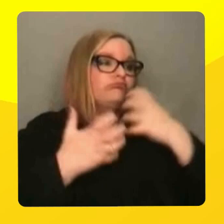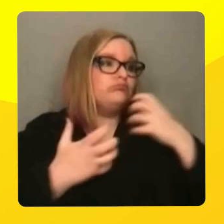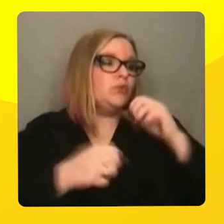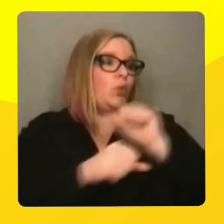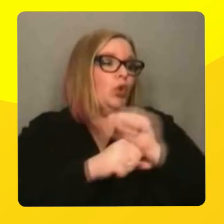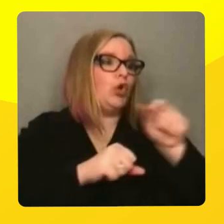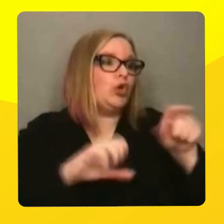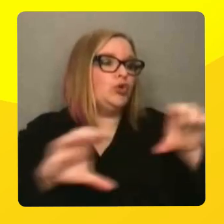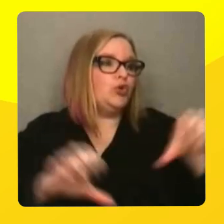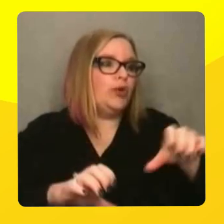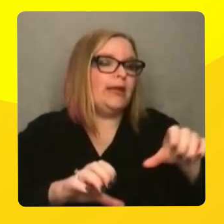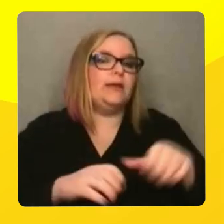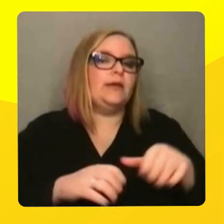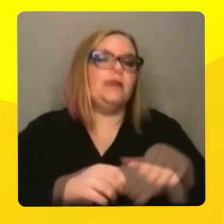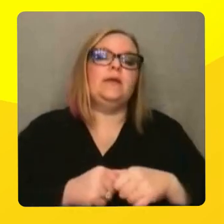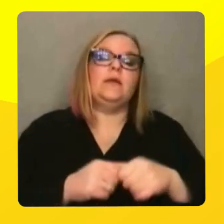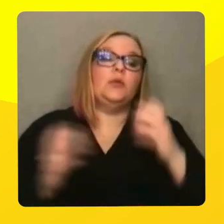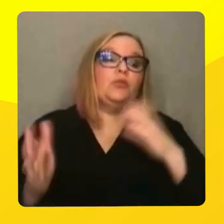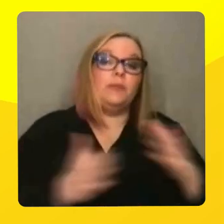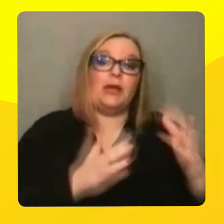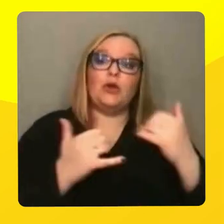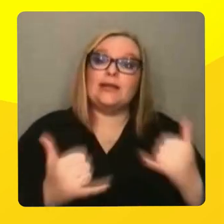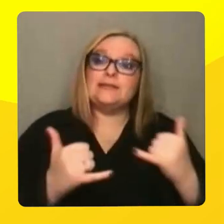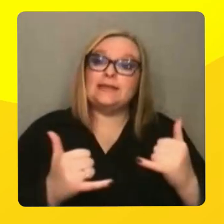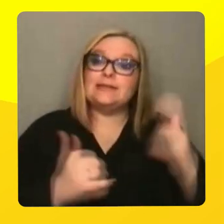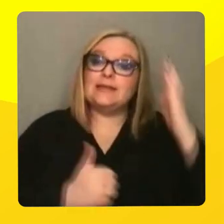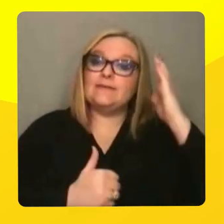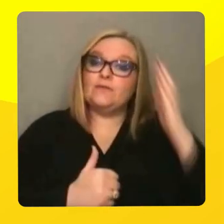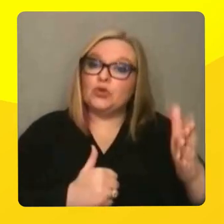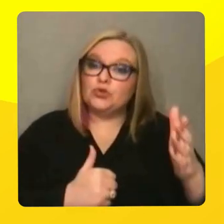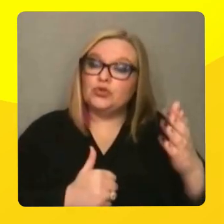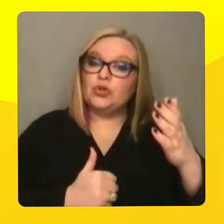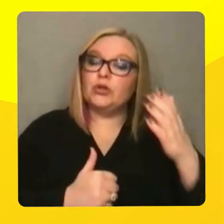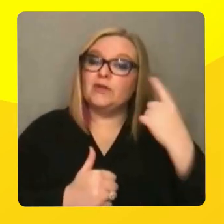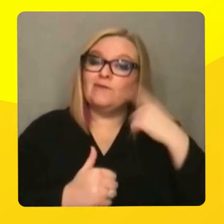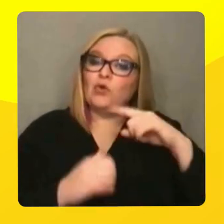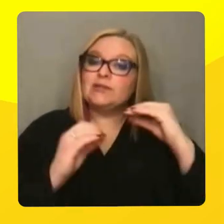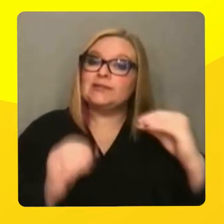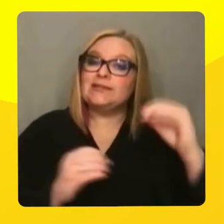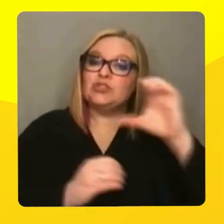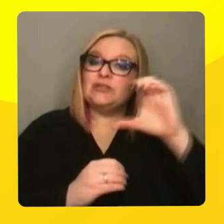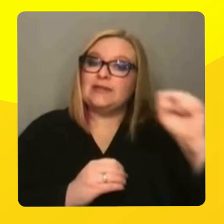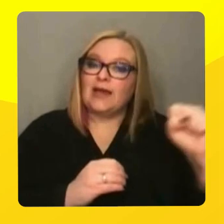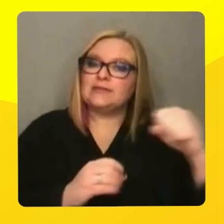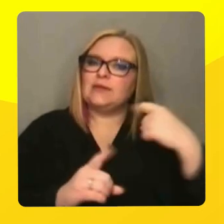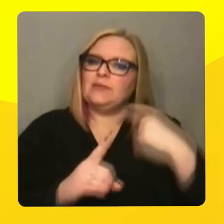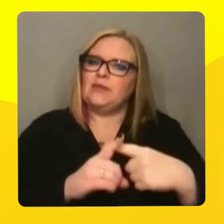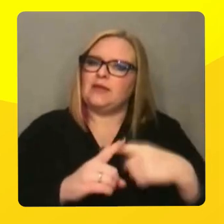one, preparing existing teachers to teach CS and, two, creating this additional capacity in your